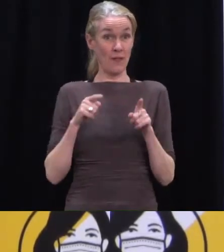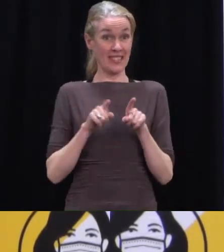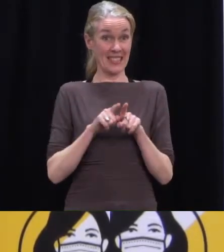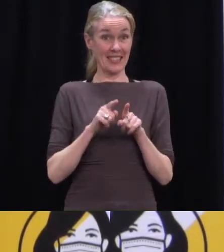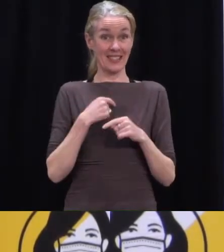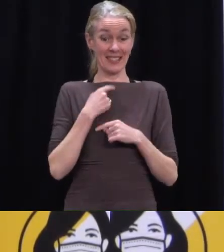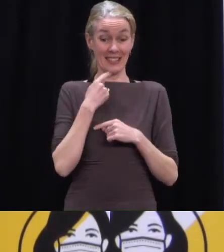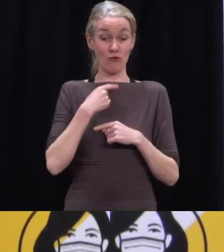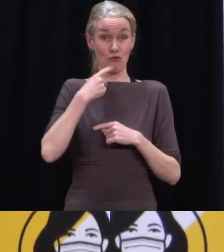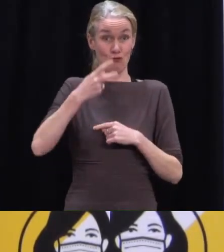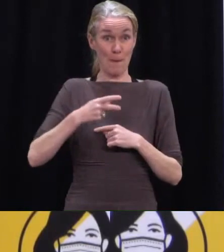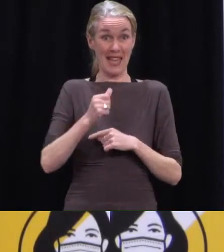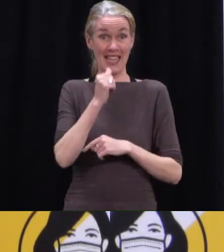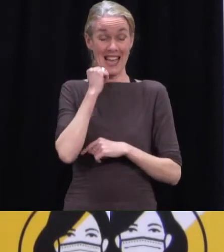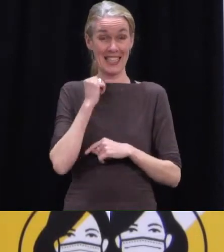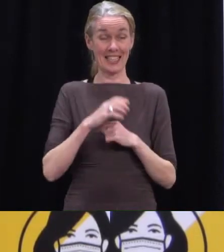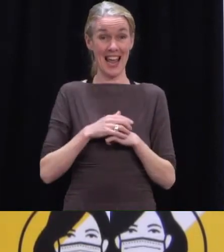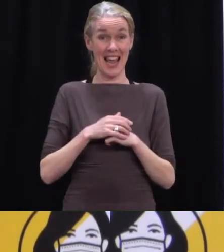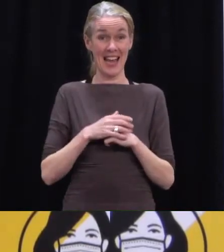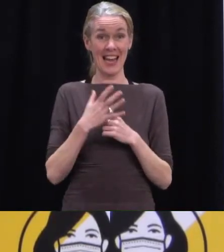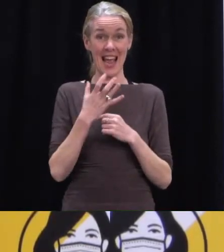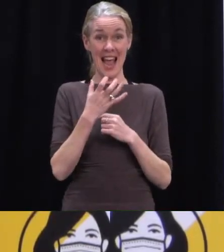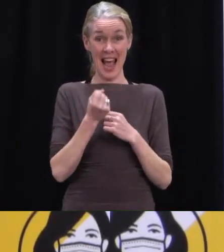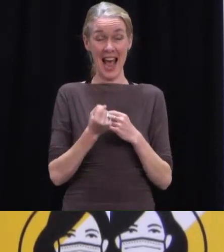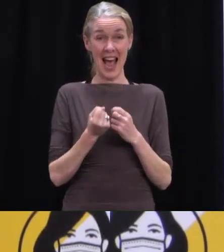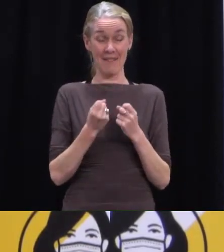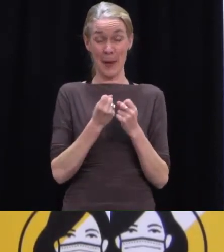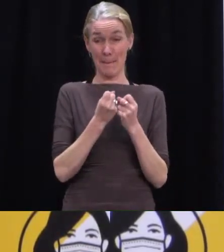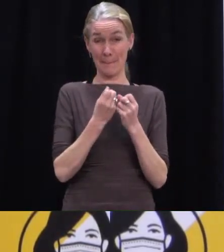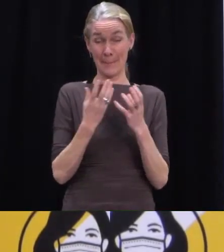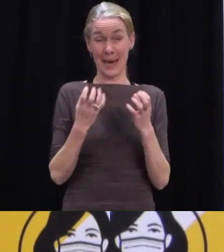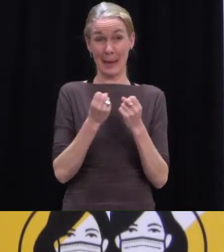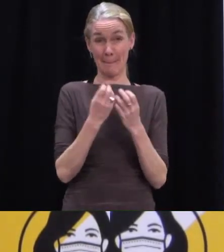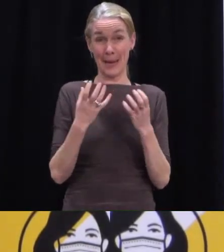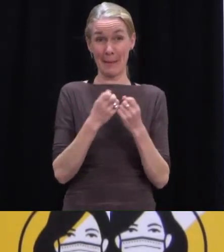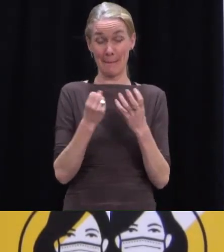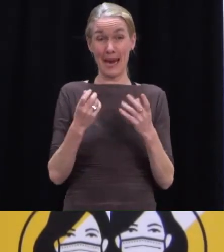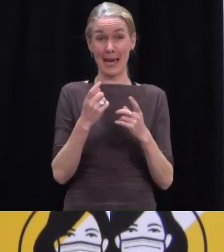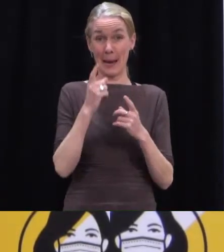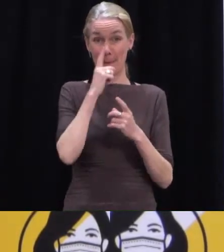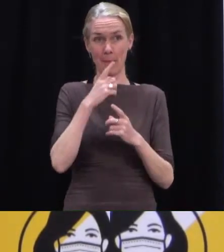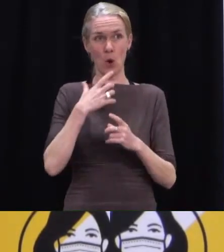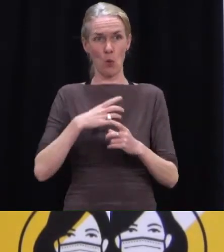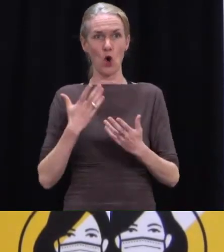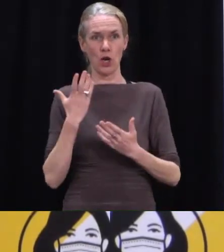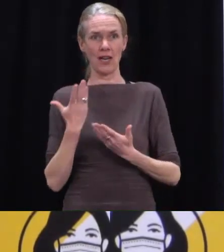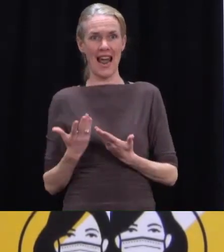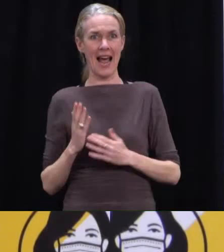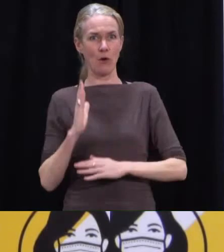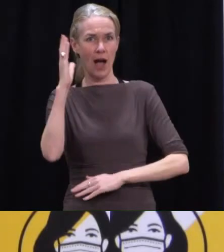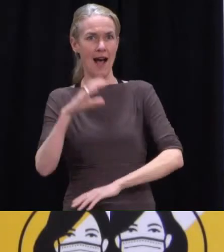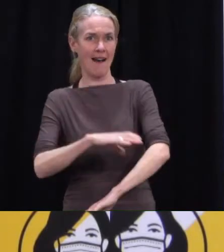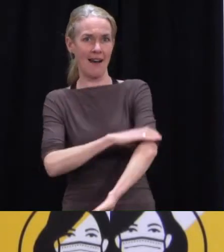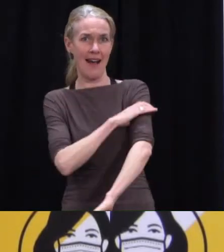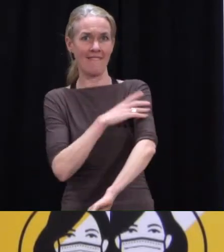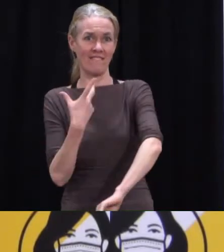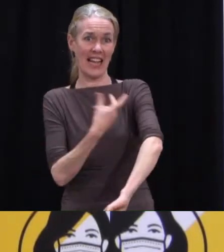will have seen of course that we continued to have seen very